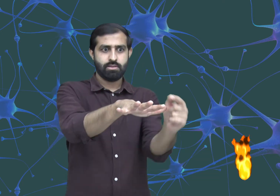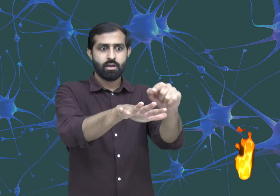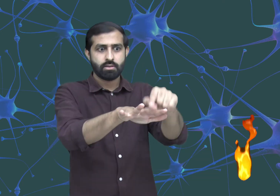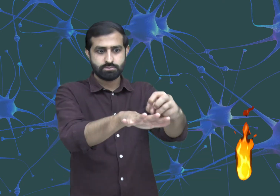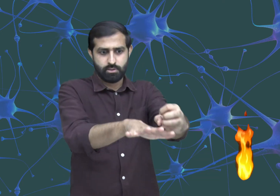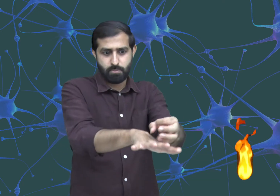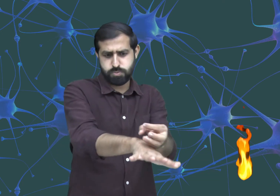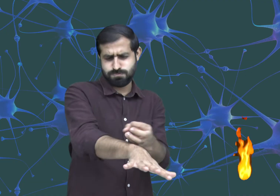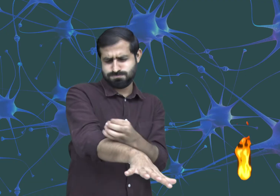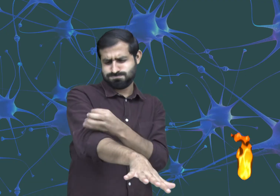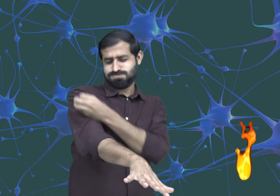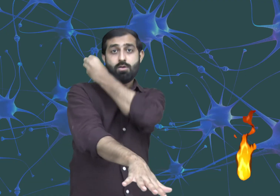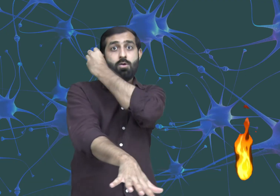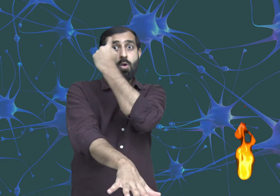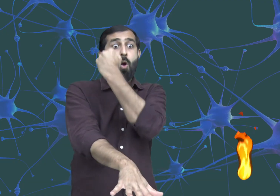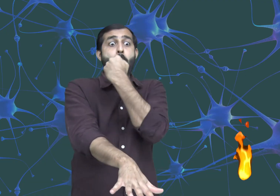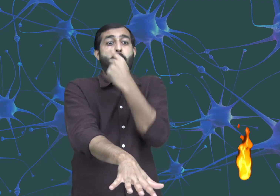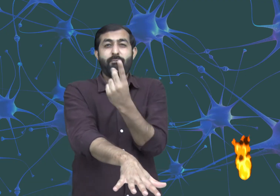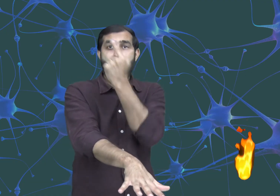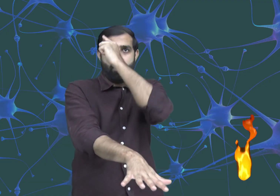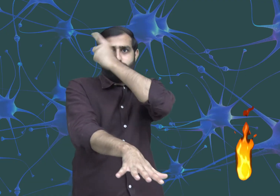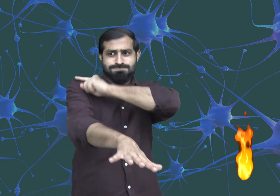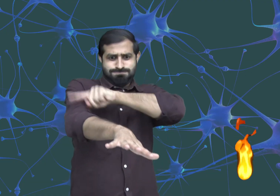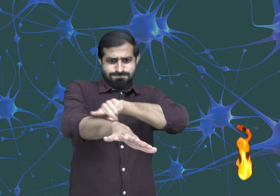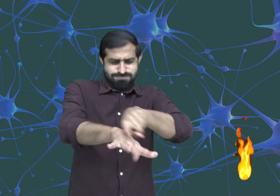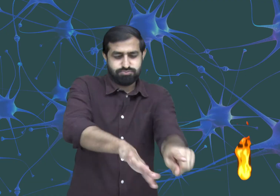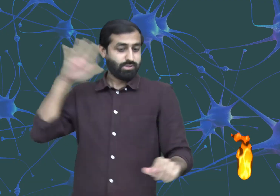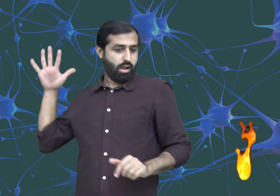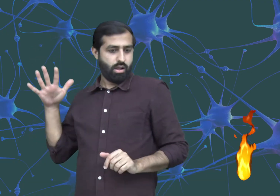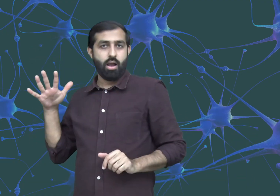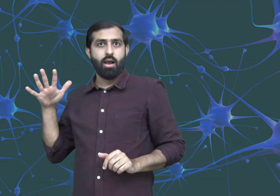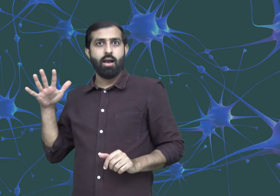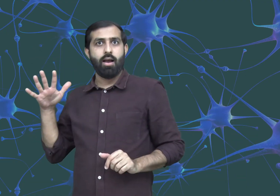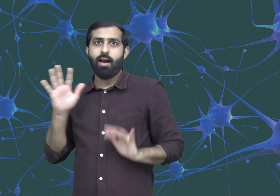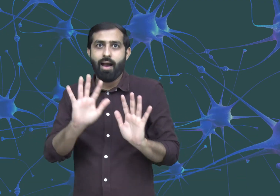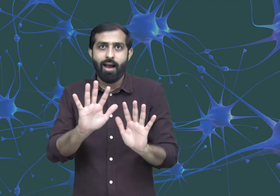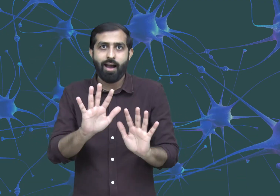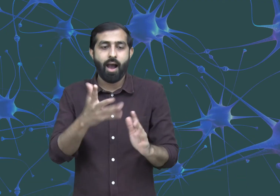object they automatically jerk their hand away without thinking.